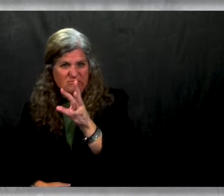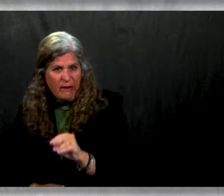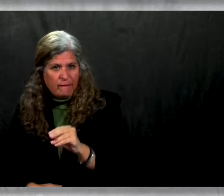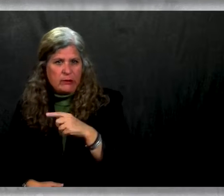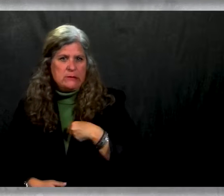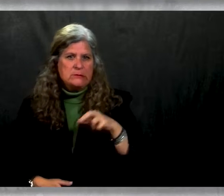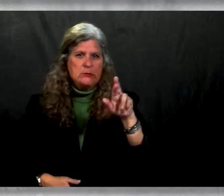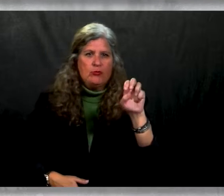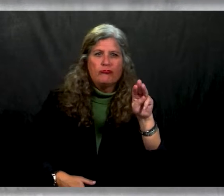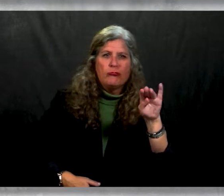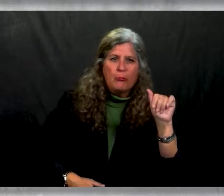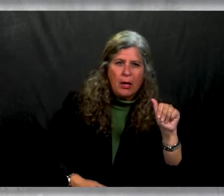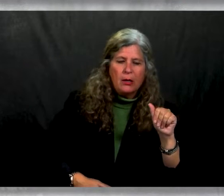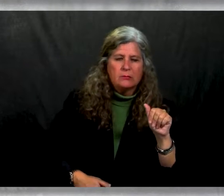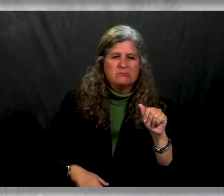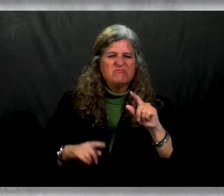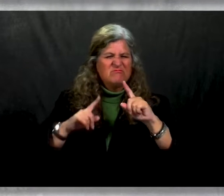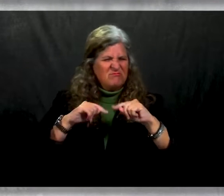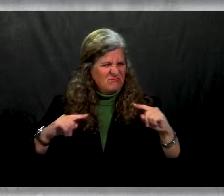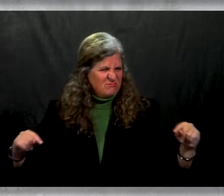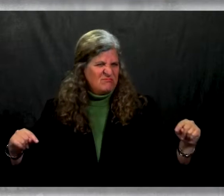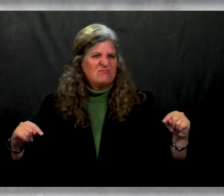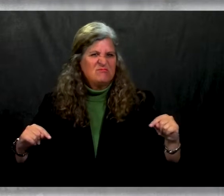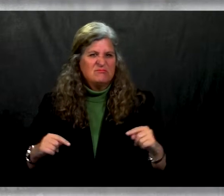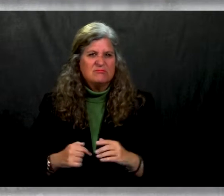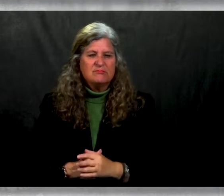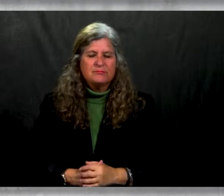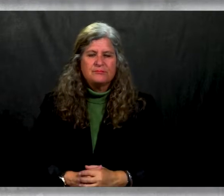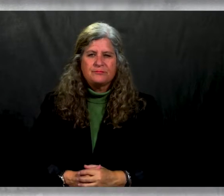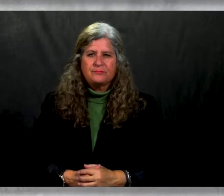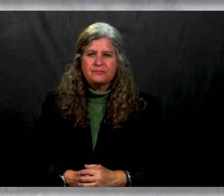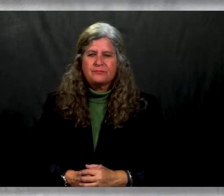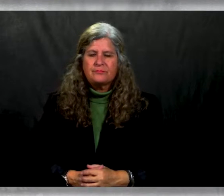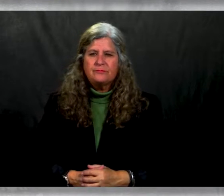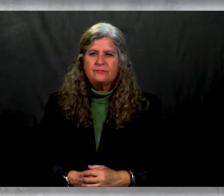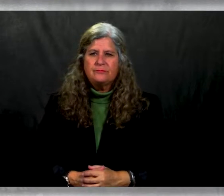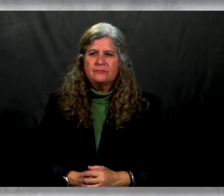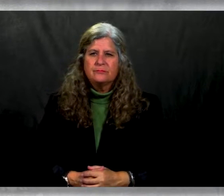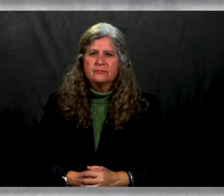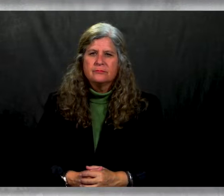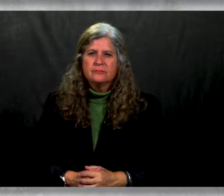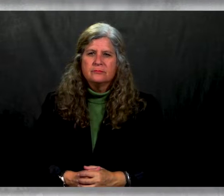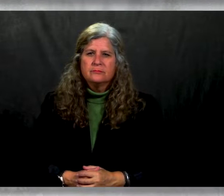So Africans, what we call "Sinti Roma" and so forth.